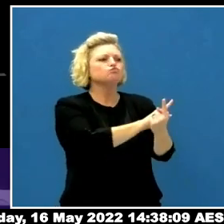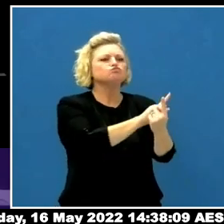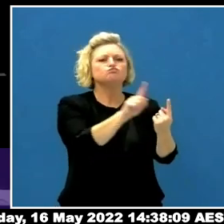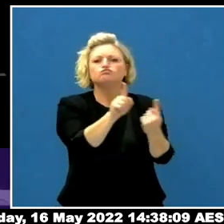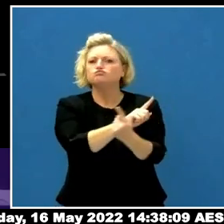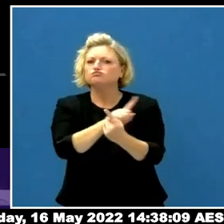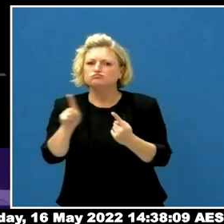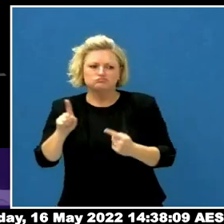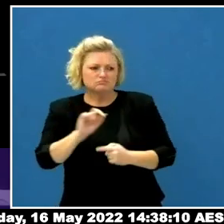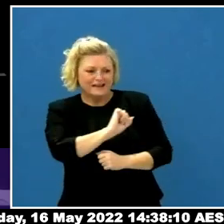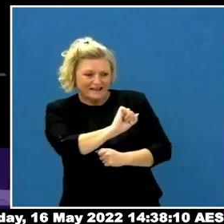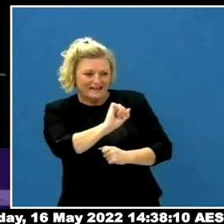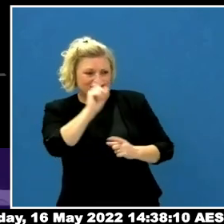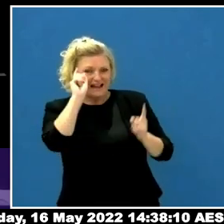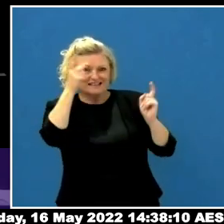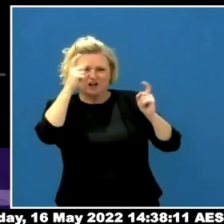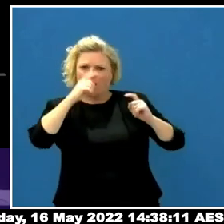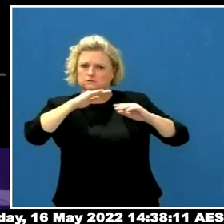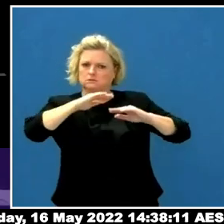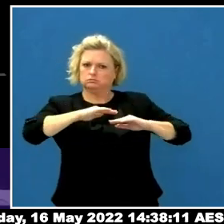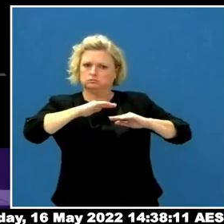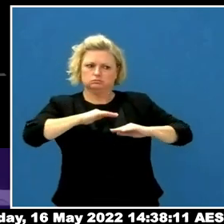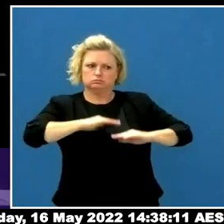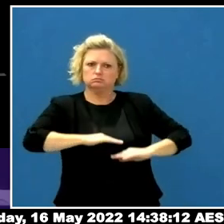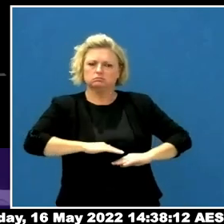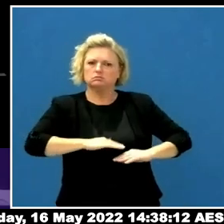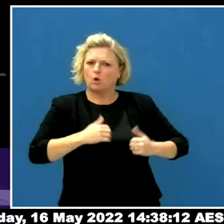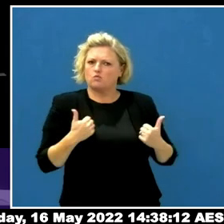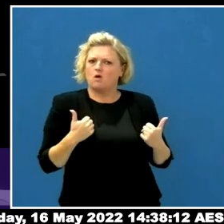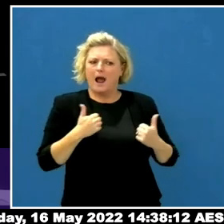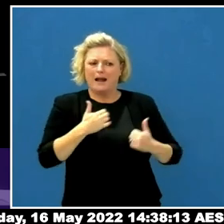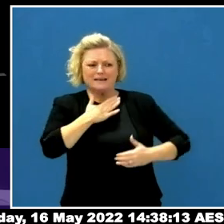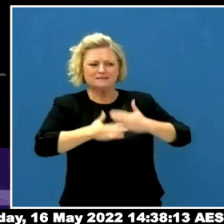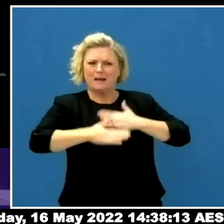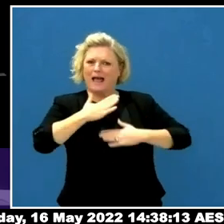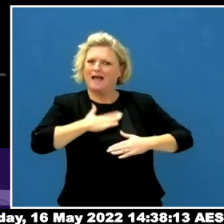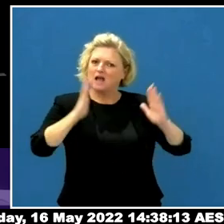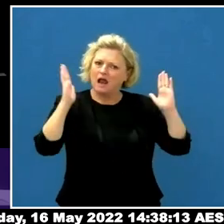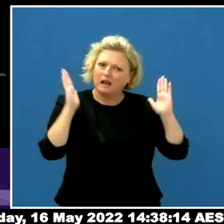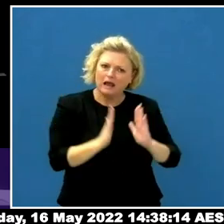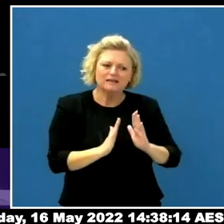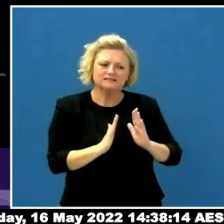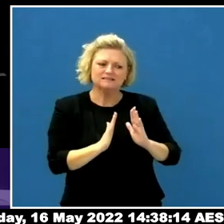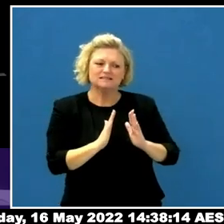His behaviours aren't as high, which also helps with his seizures as well.